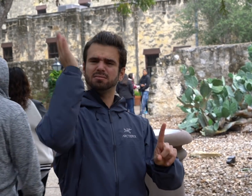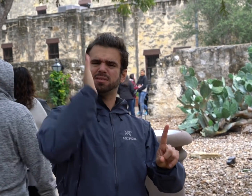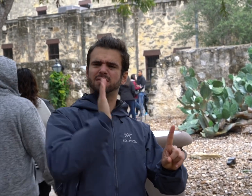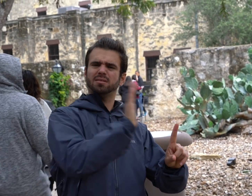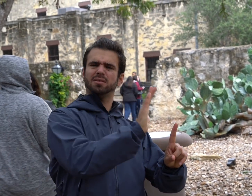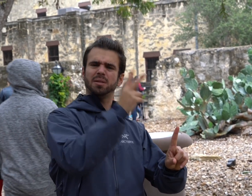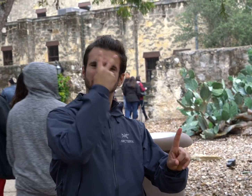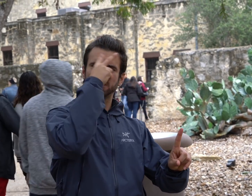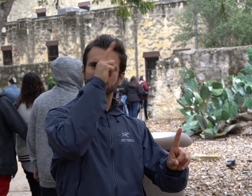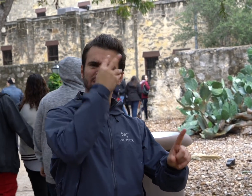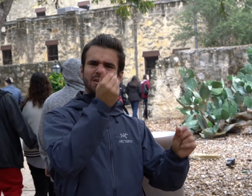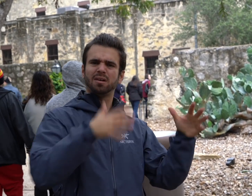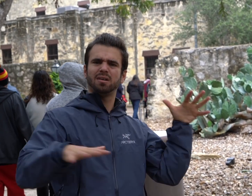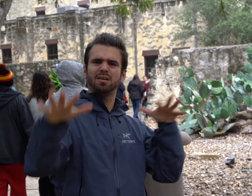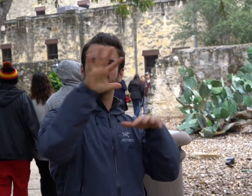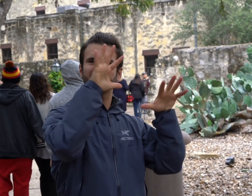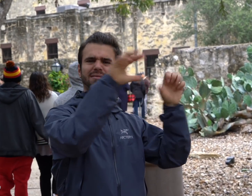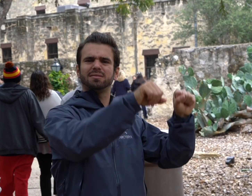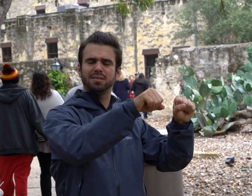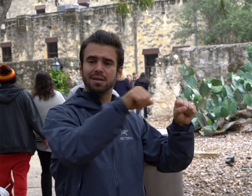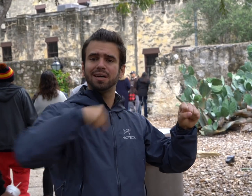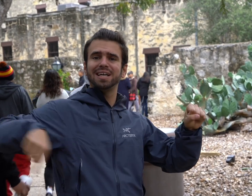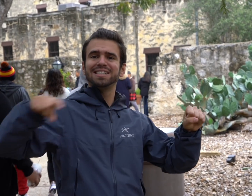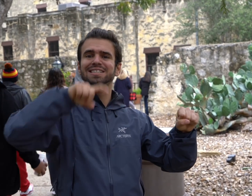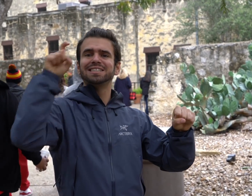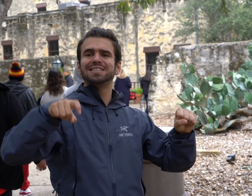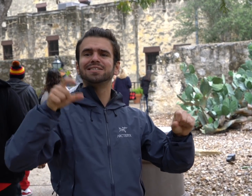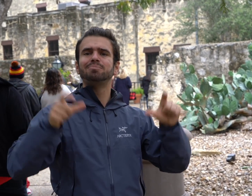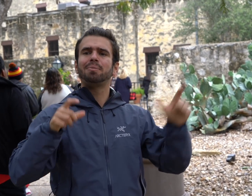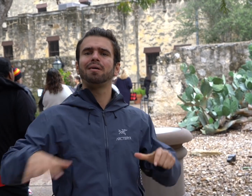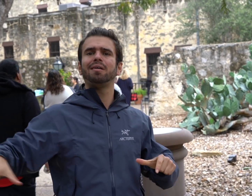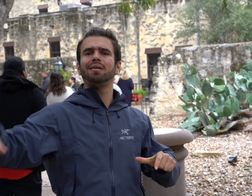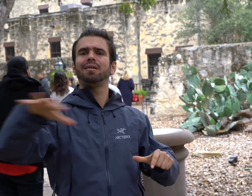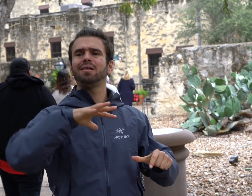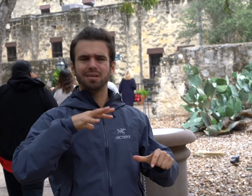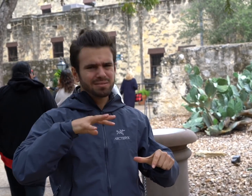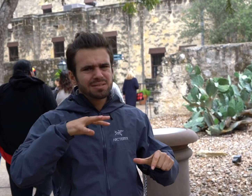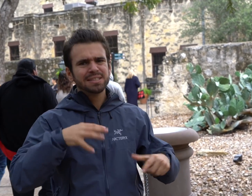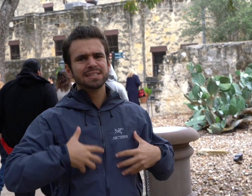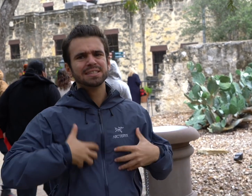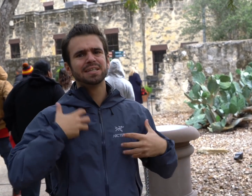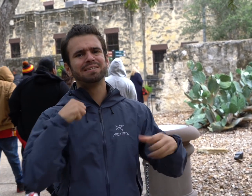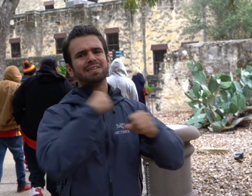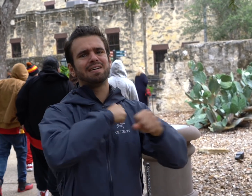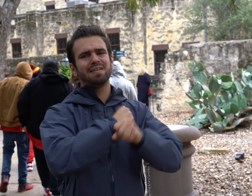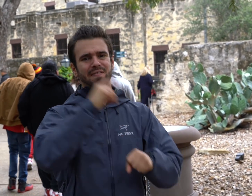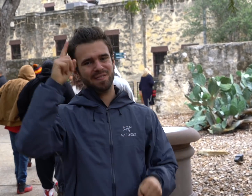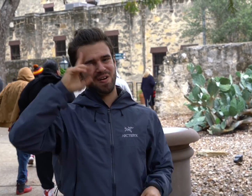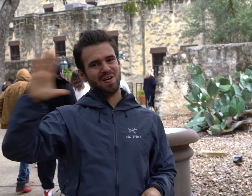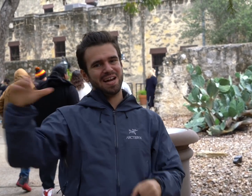Texas used to be Mexico's land. Texans didn't like it and wanted to win their lands back.